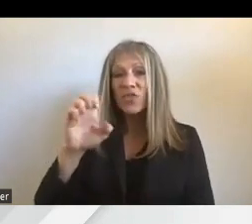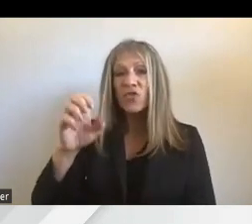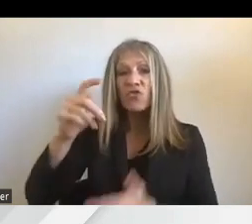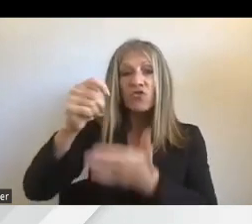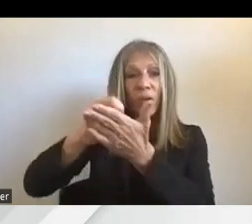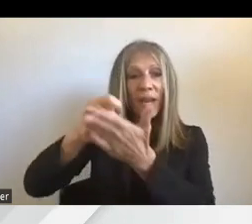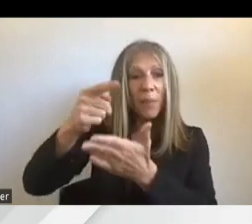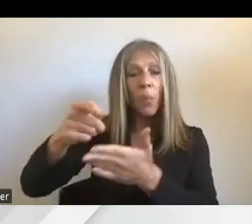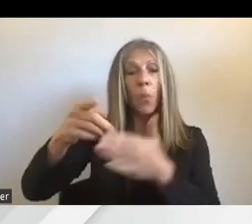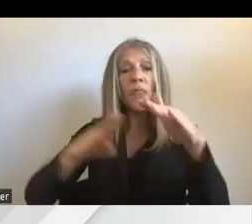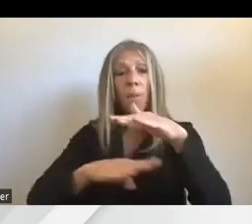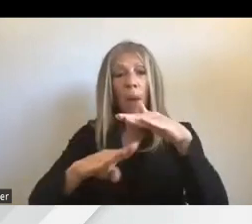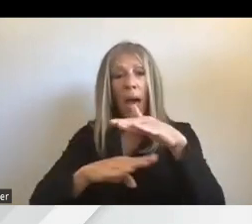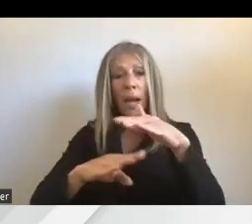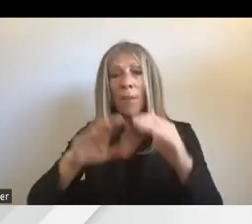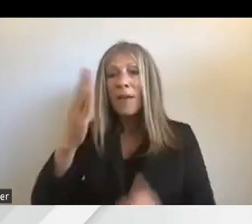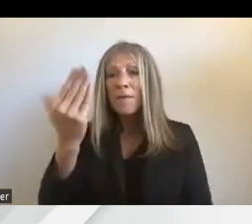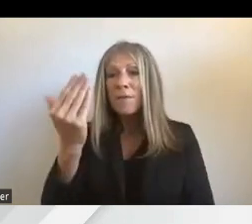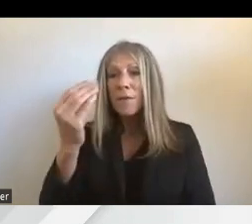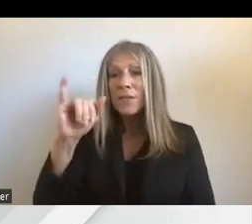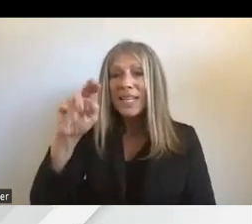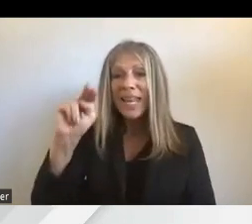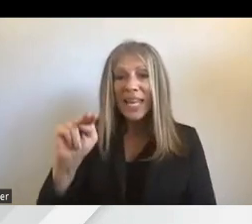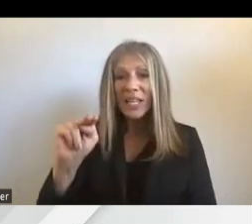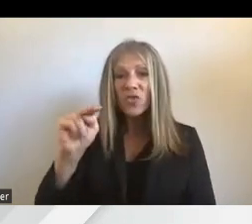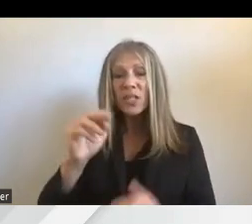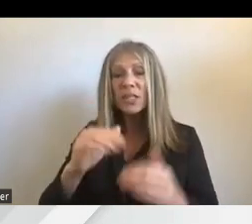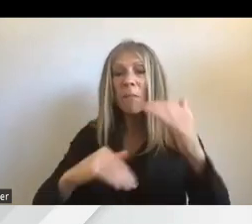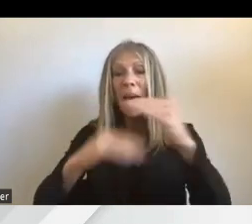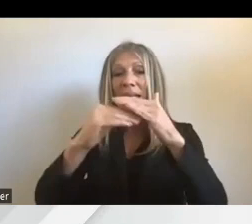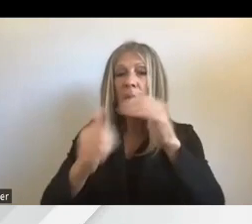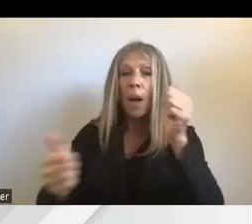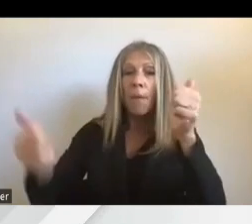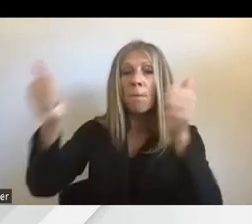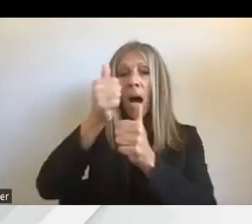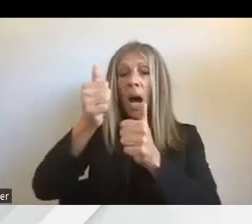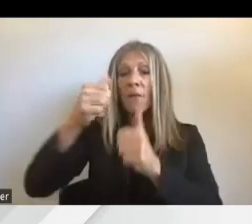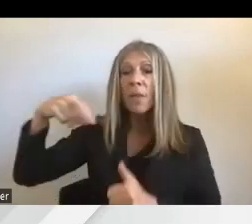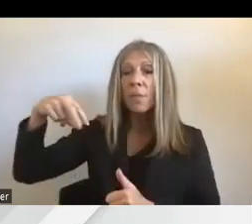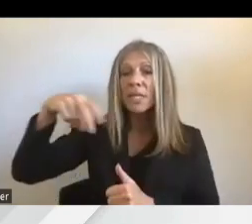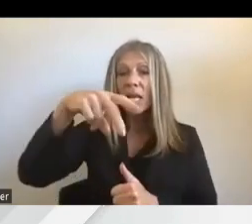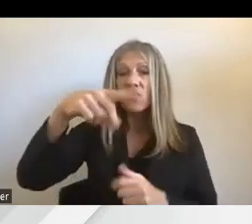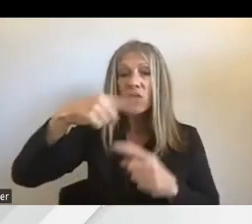the bottom edge 15 inches maximum above the pedestrian circulation path.